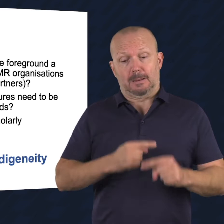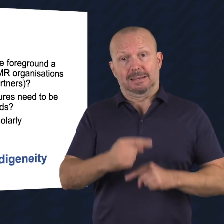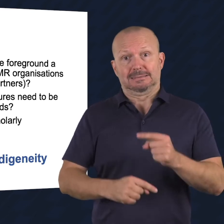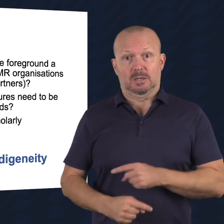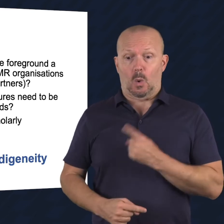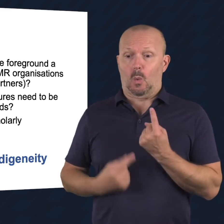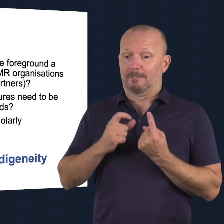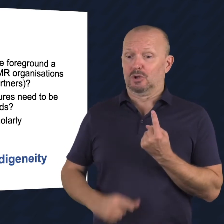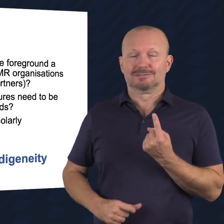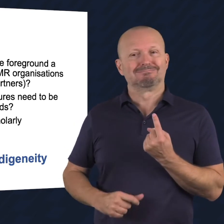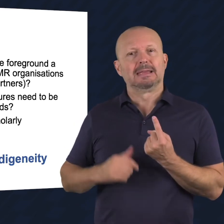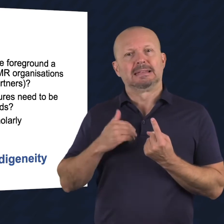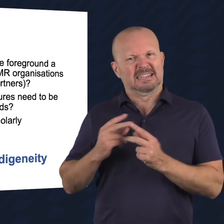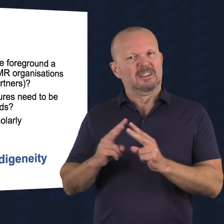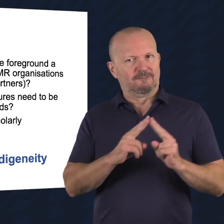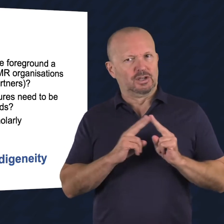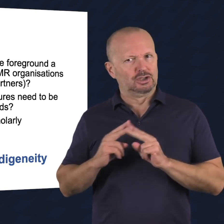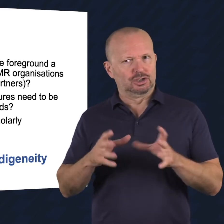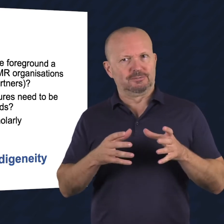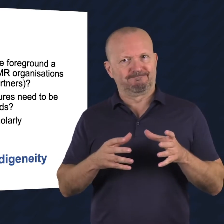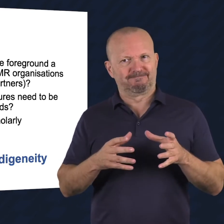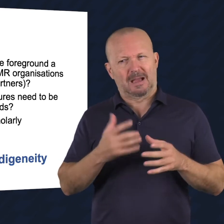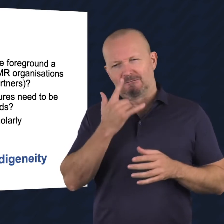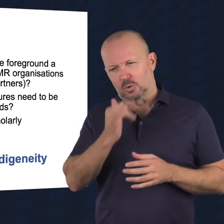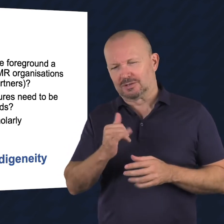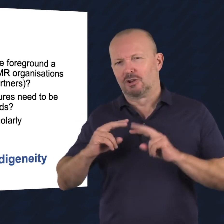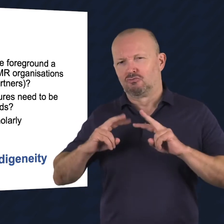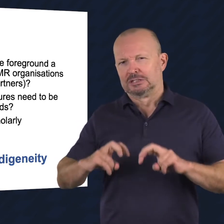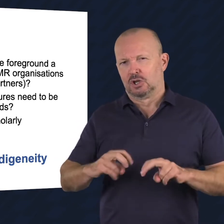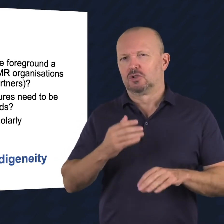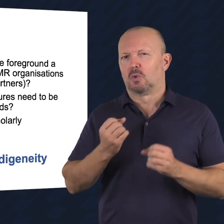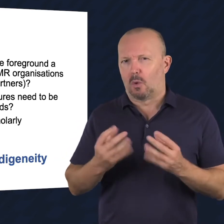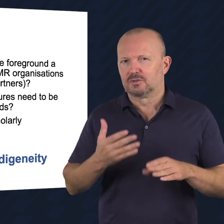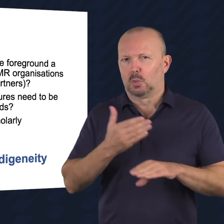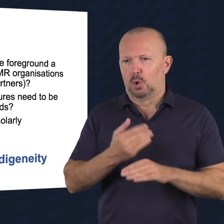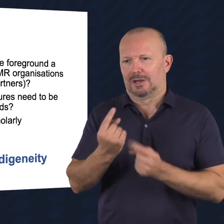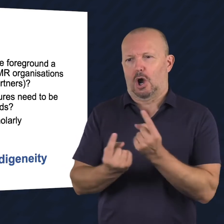It takes a village to ensure sustainability. Sadly, researchers often work in isolation,